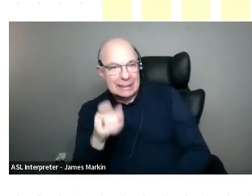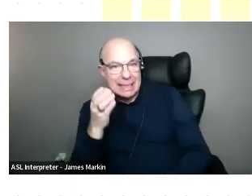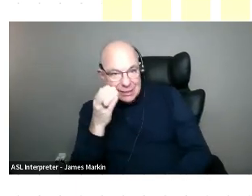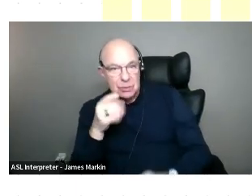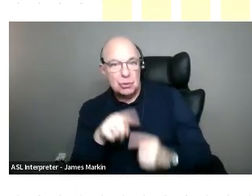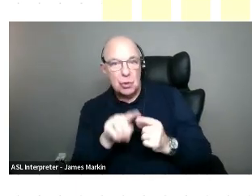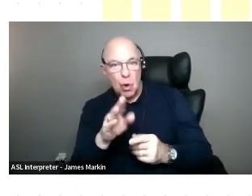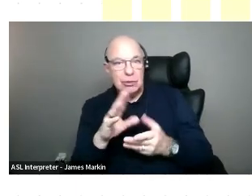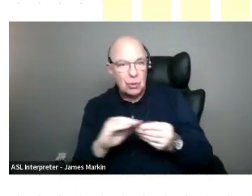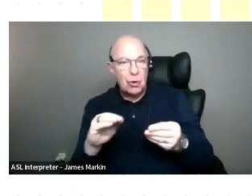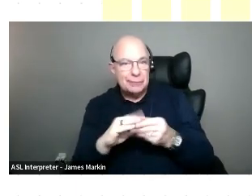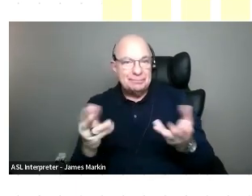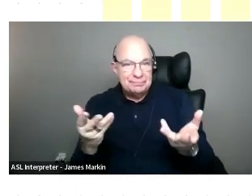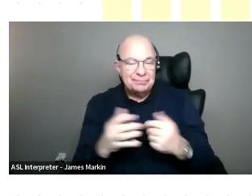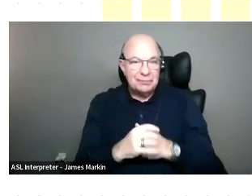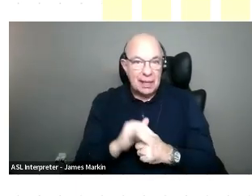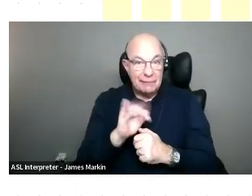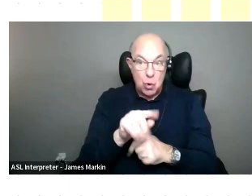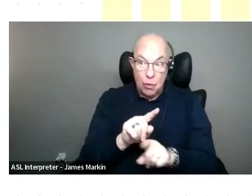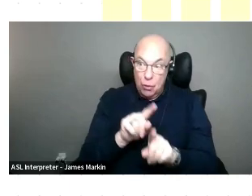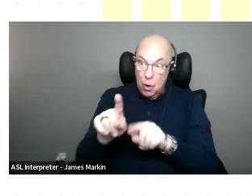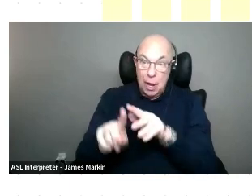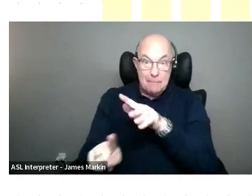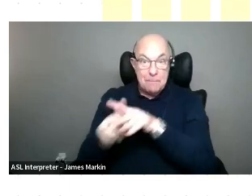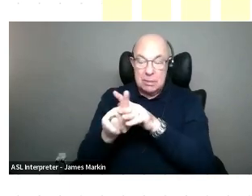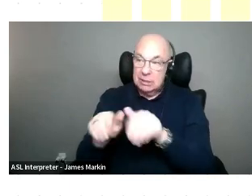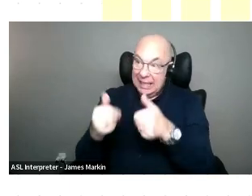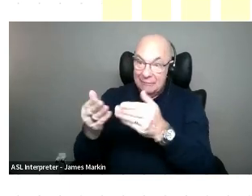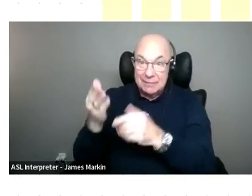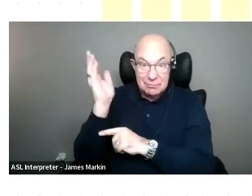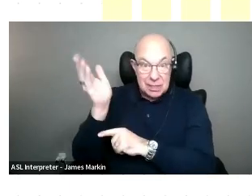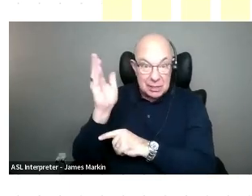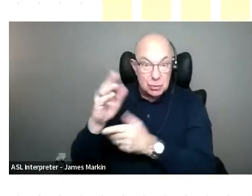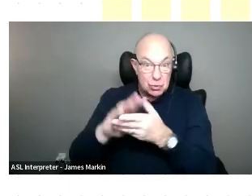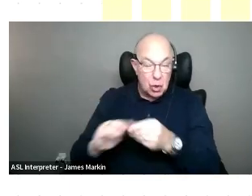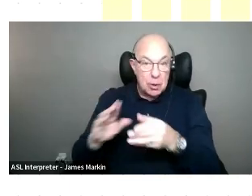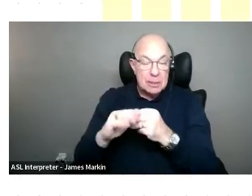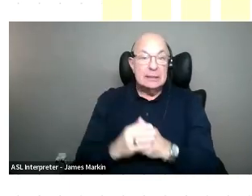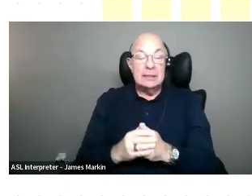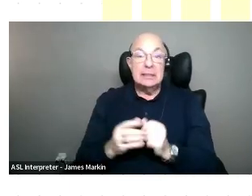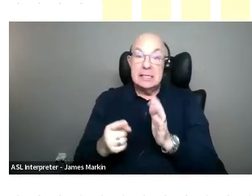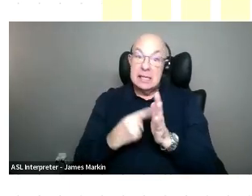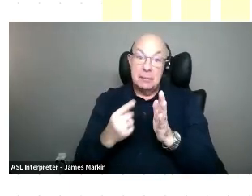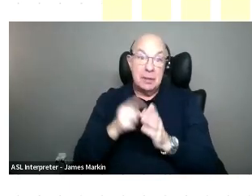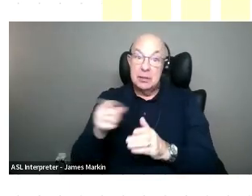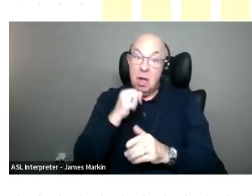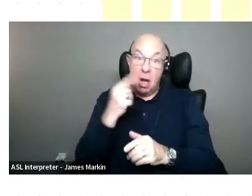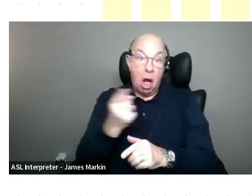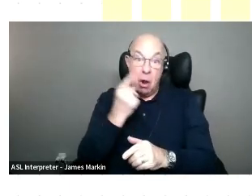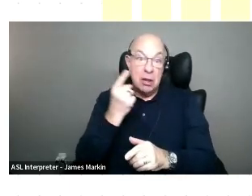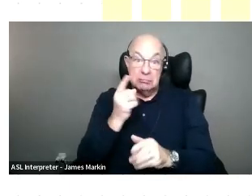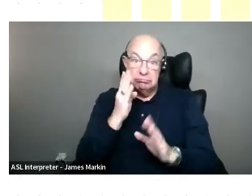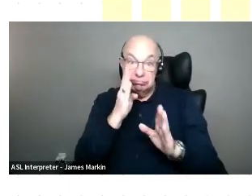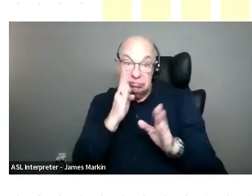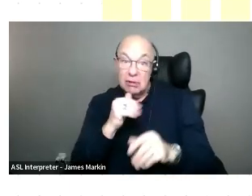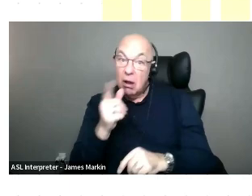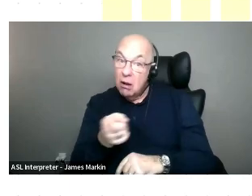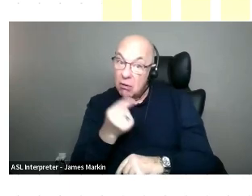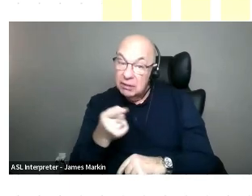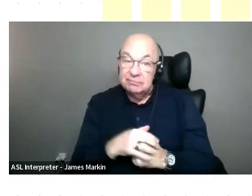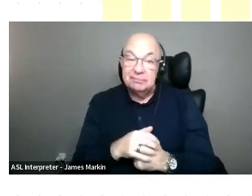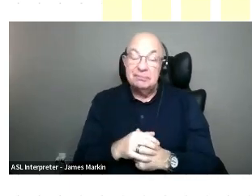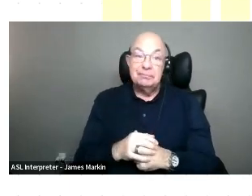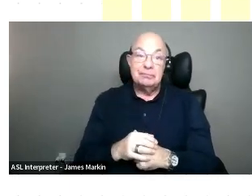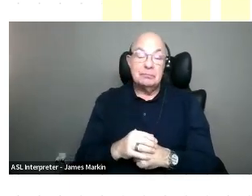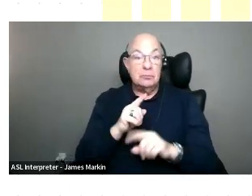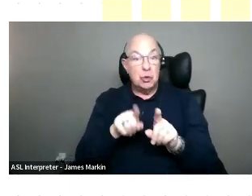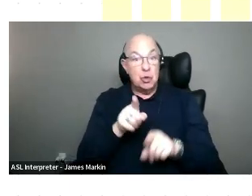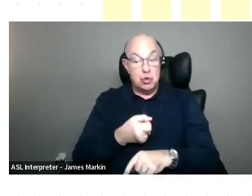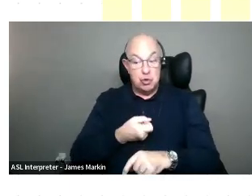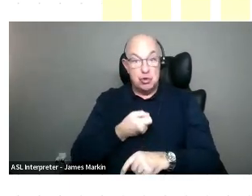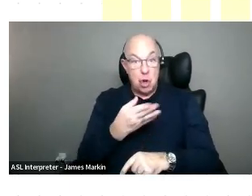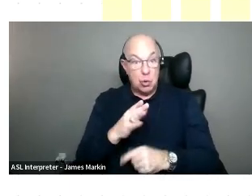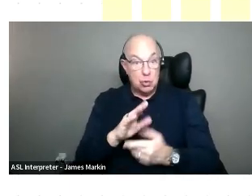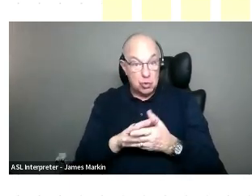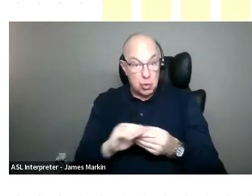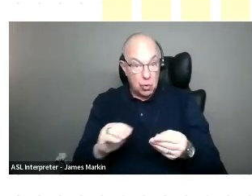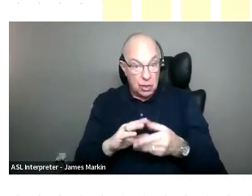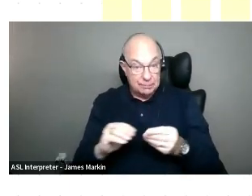Melissa Wong (she/her), SPT: And so if you're there giving a deputation, I will say that sometimes they're not always paying attention, but, but when you're sharing your story, it is,